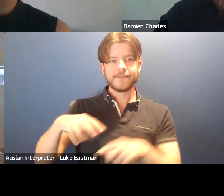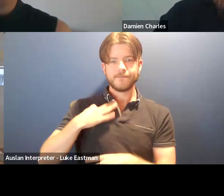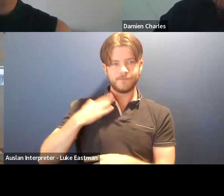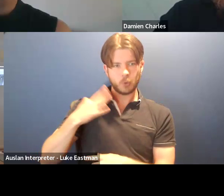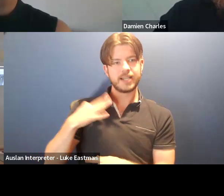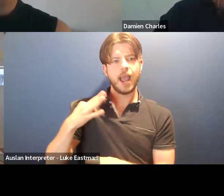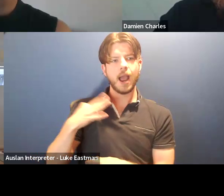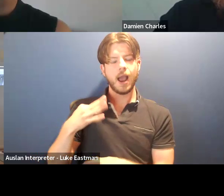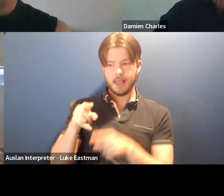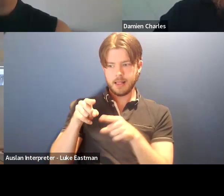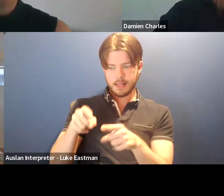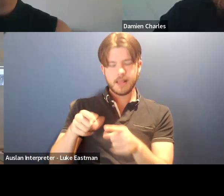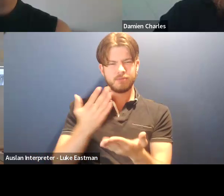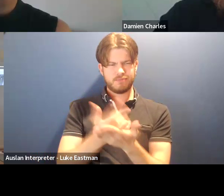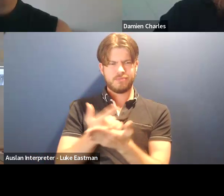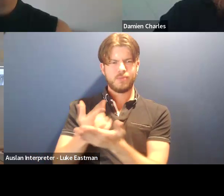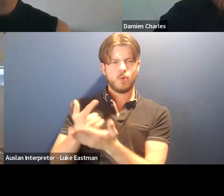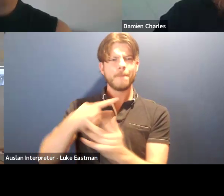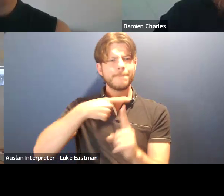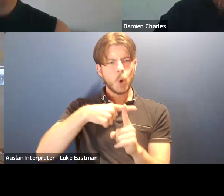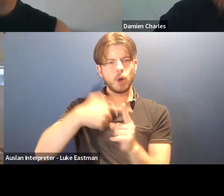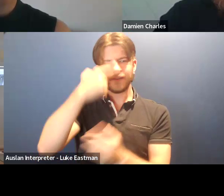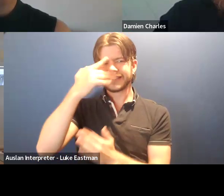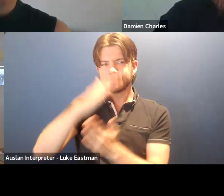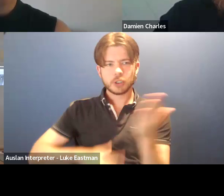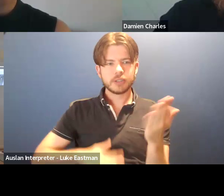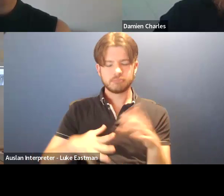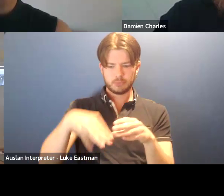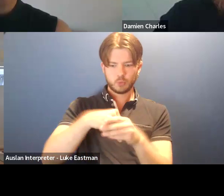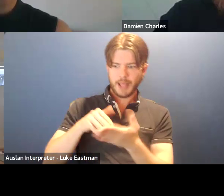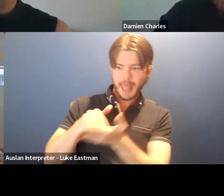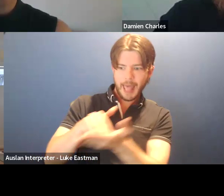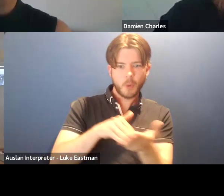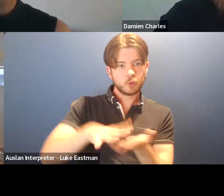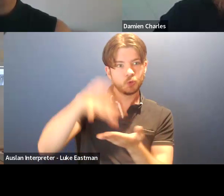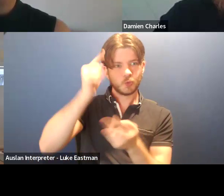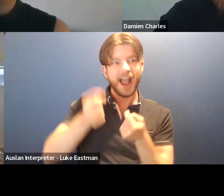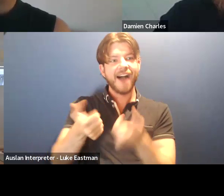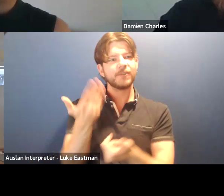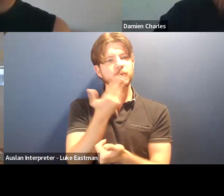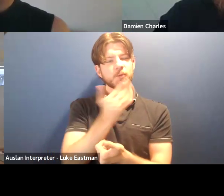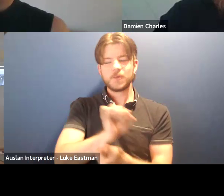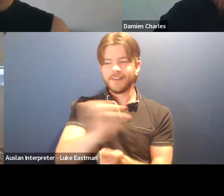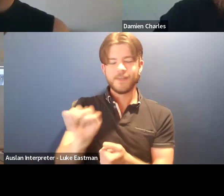really positive experiences from including helping students after school